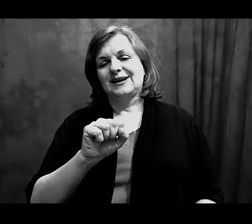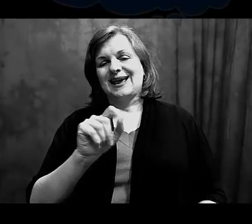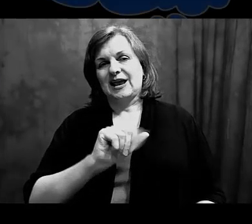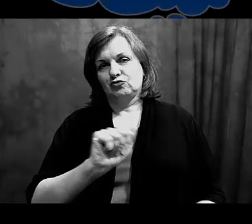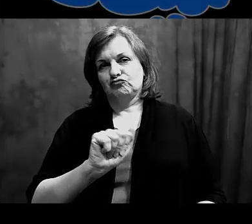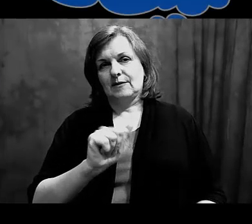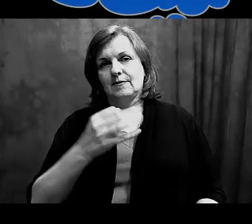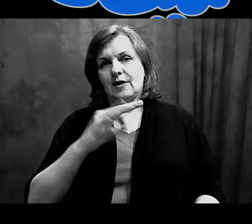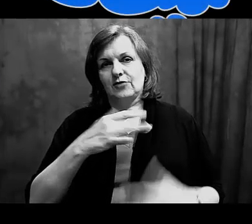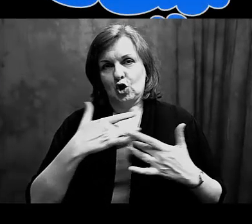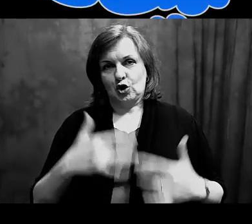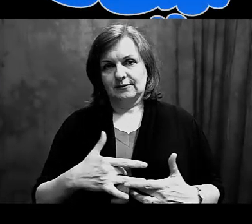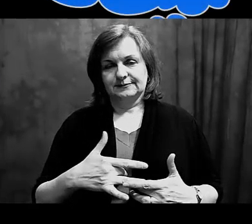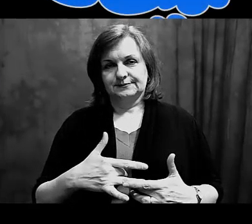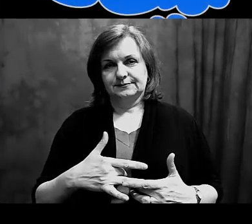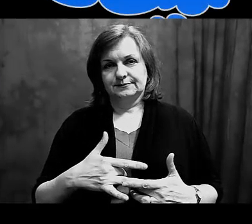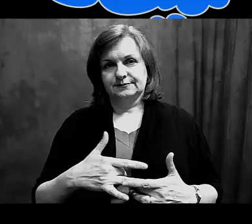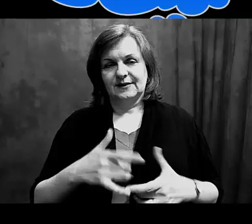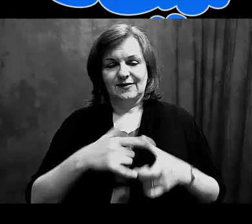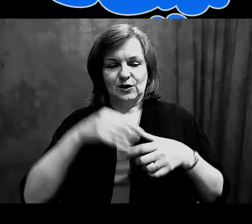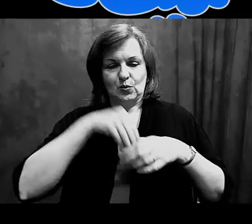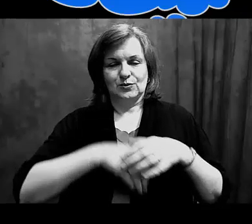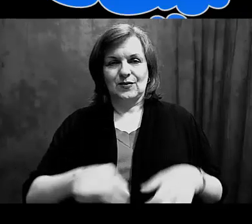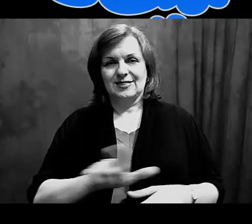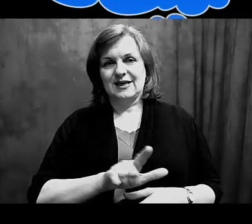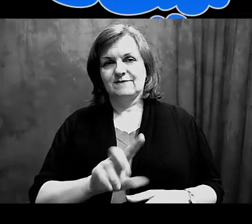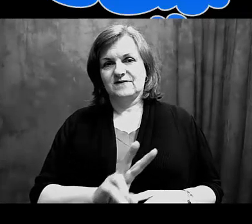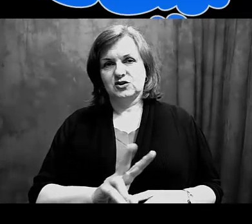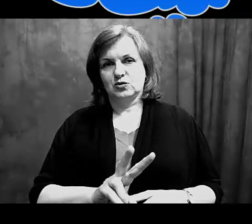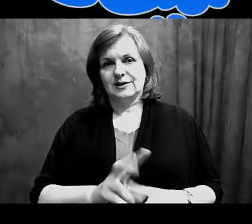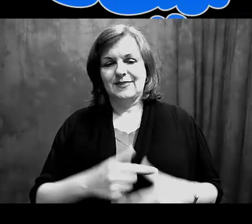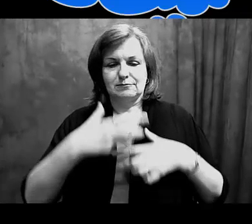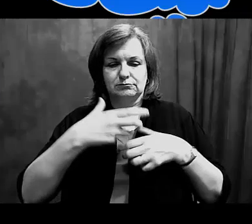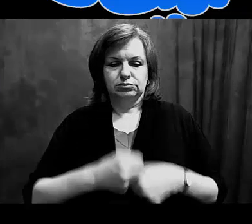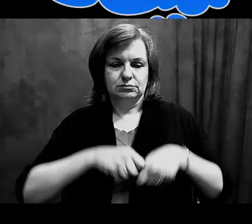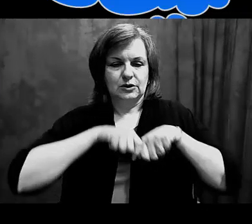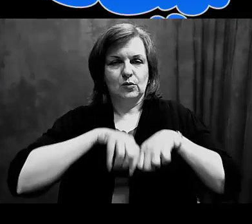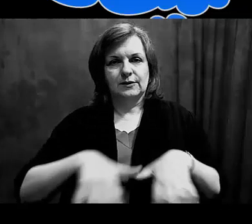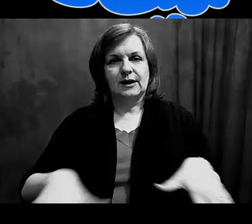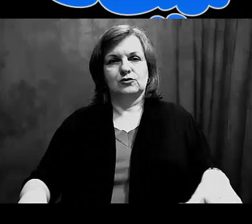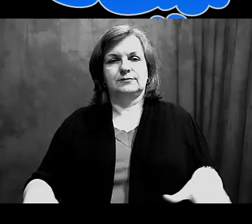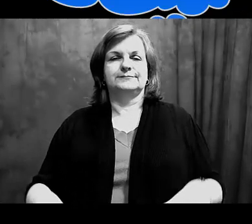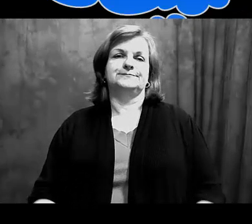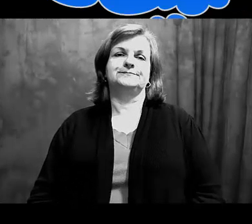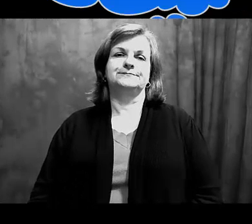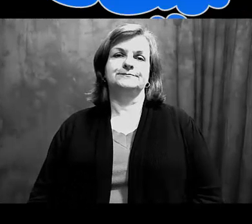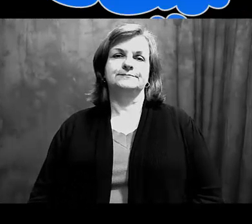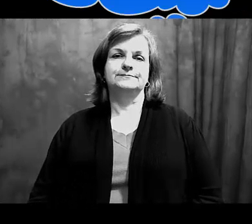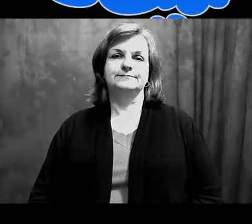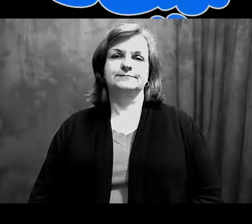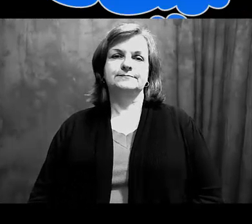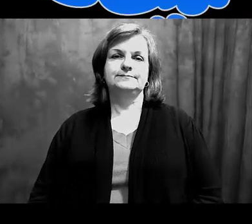we come back from the lungs through the pulmonary vein -- vein is back to the heart